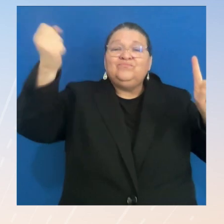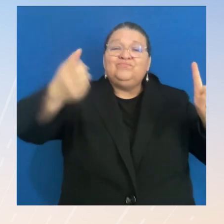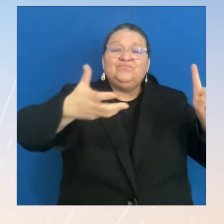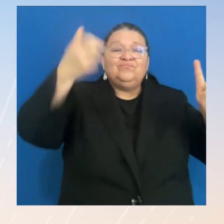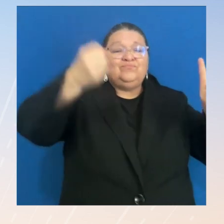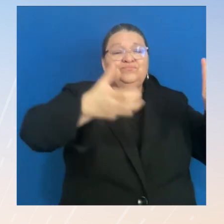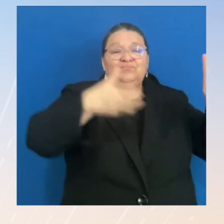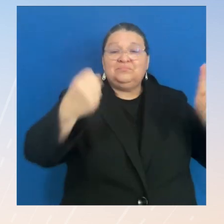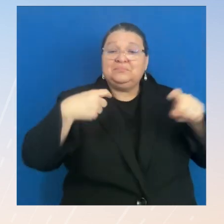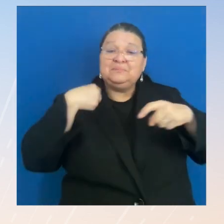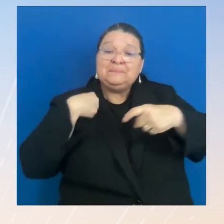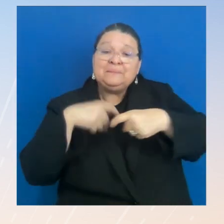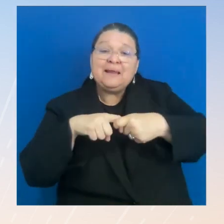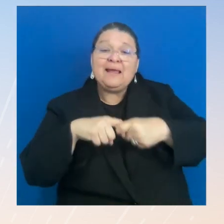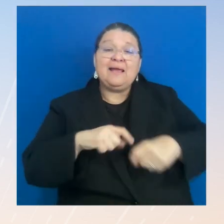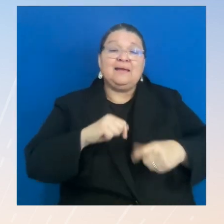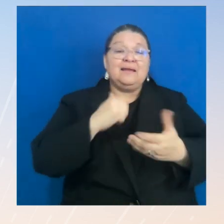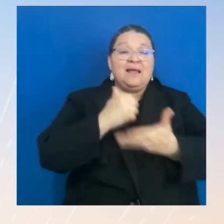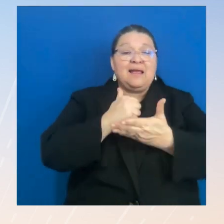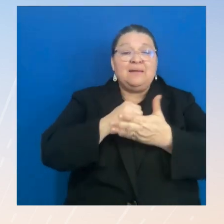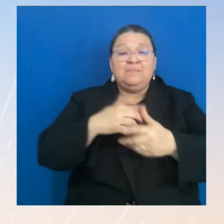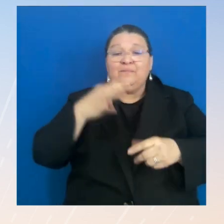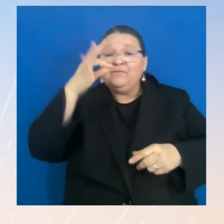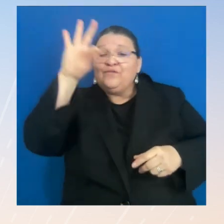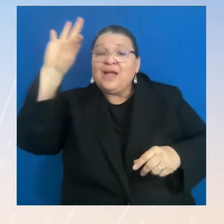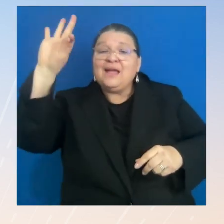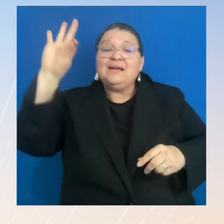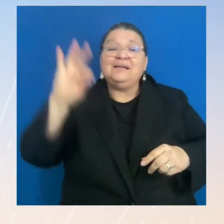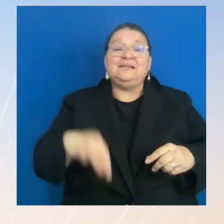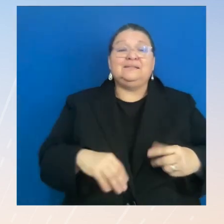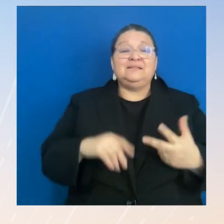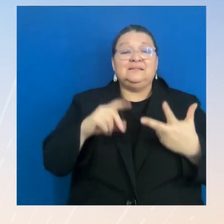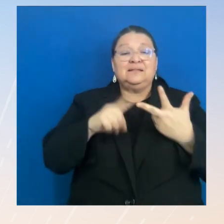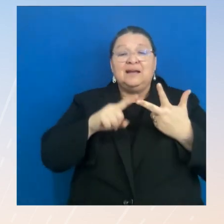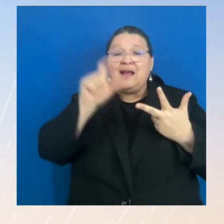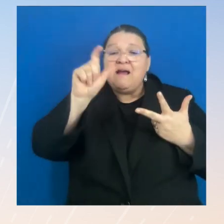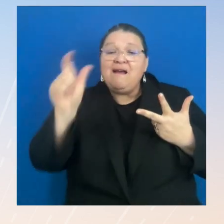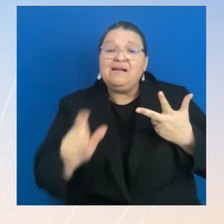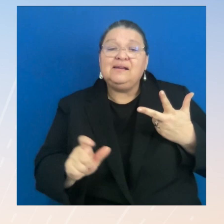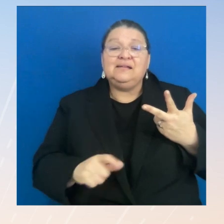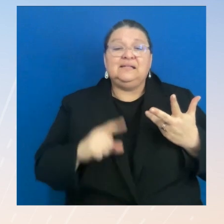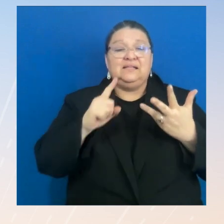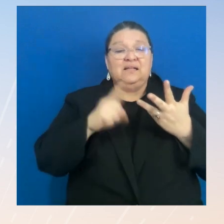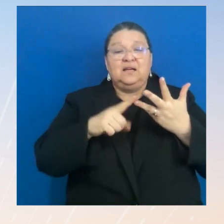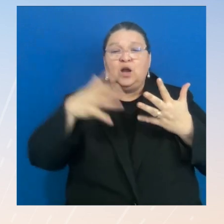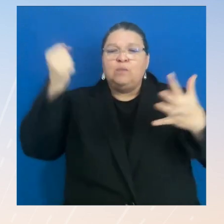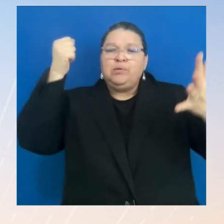was impounded in Sardinia. That is just the beginning. Last thing I just wanted to note -- sorry, I have two quick things for you,